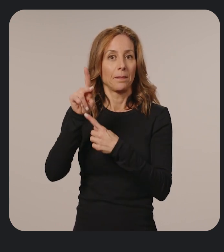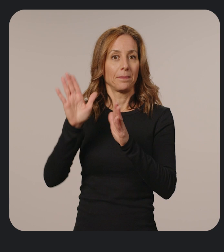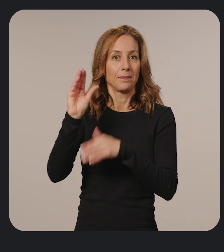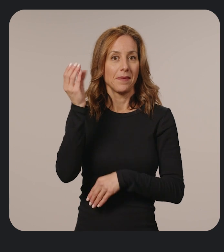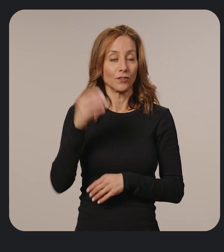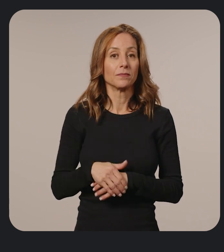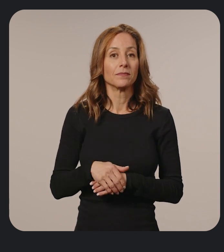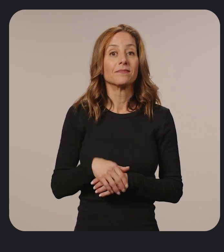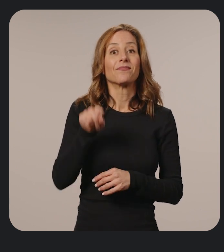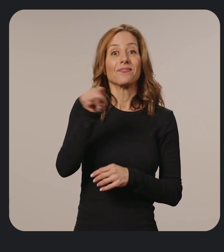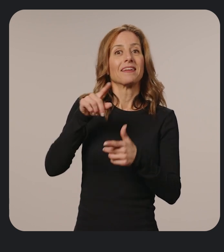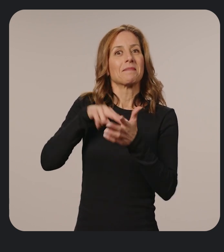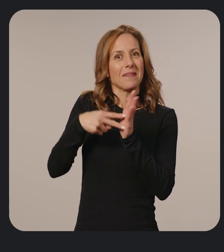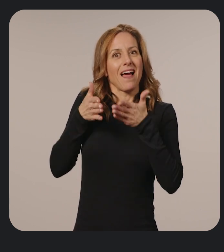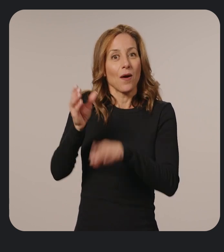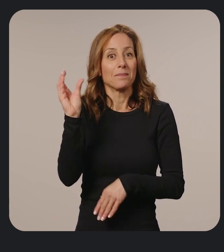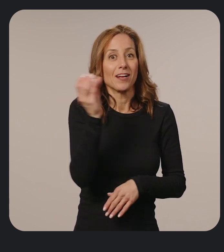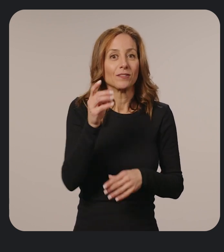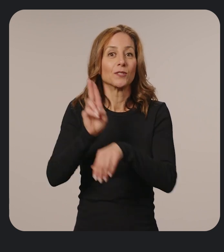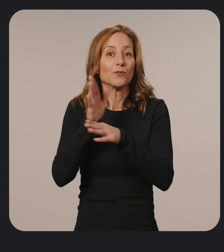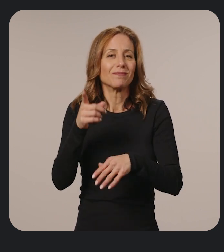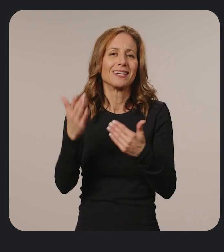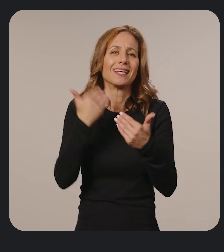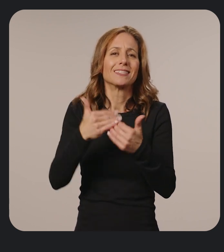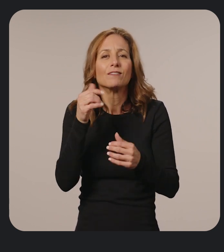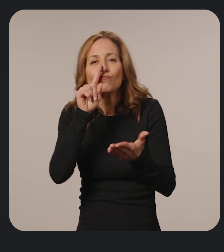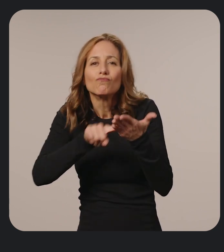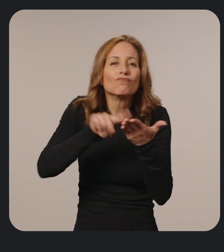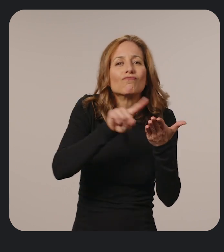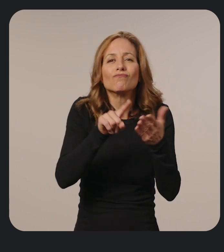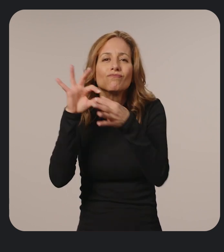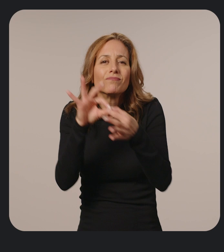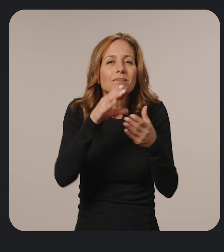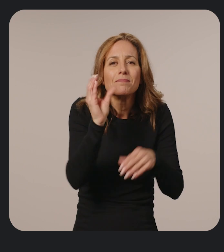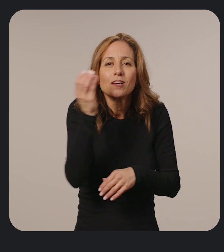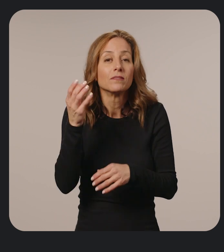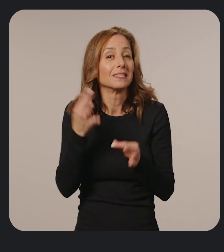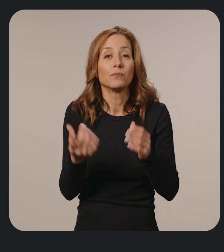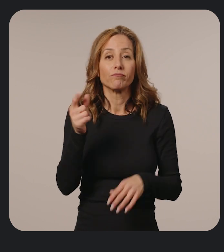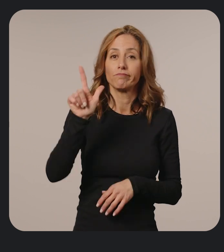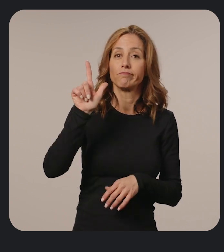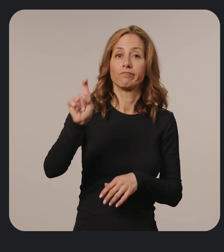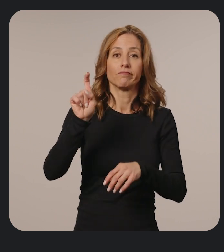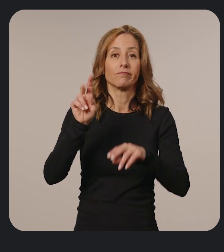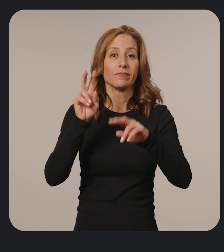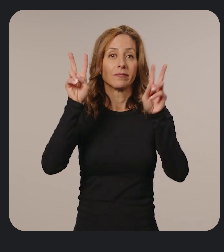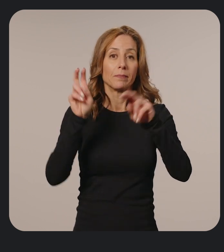tags on a package. These that enable package consumers to easily explore related packages simply